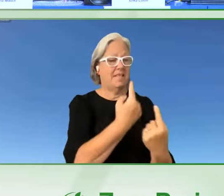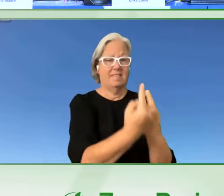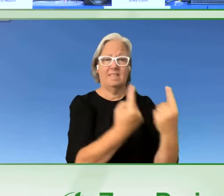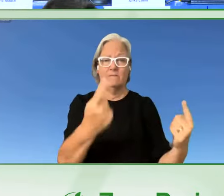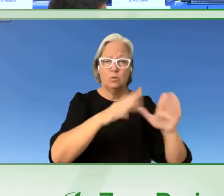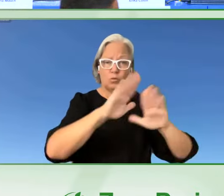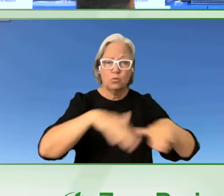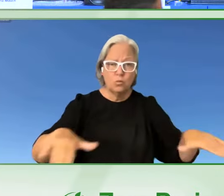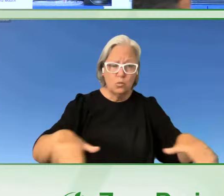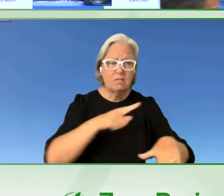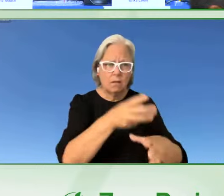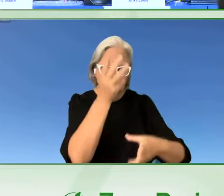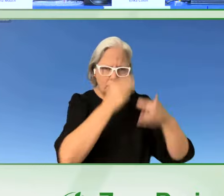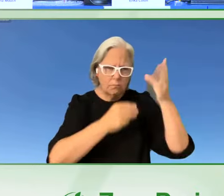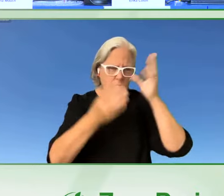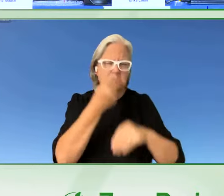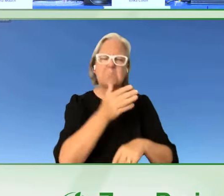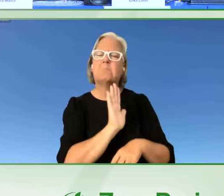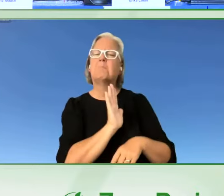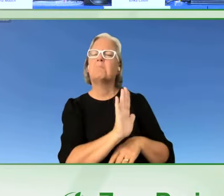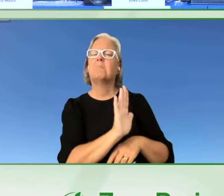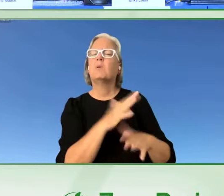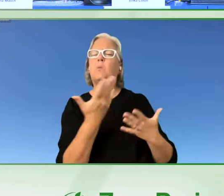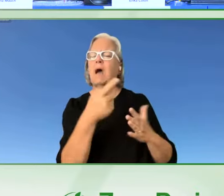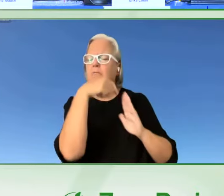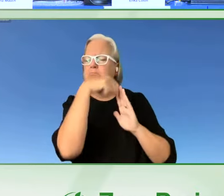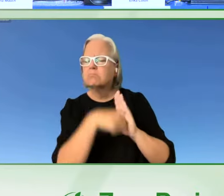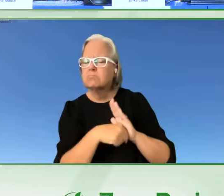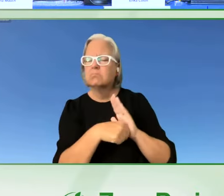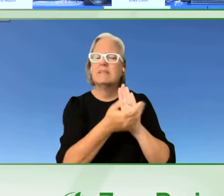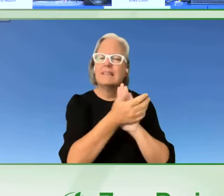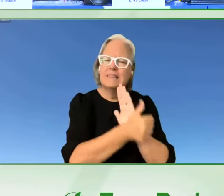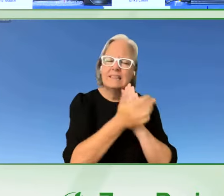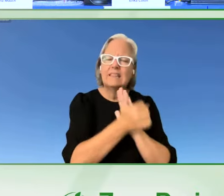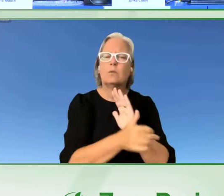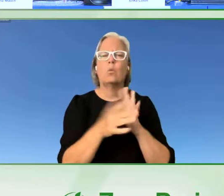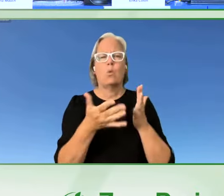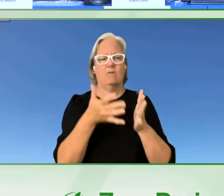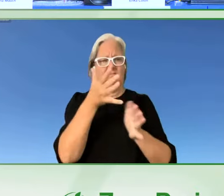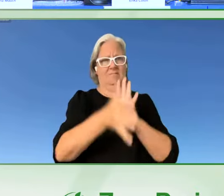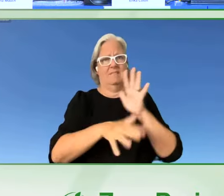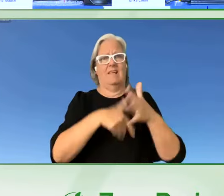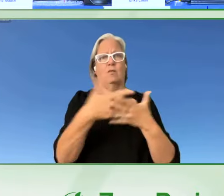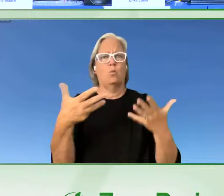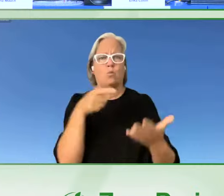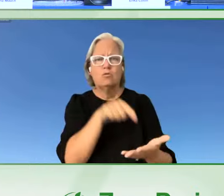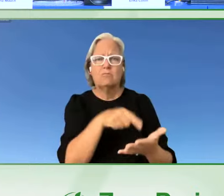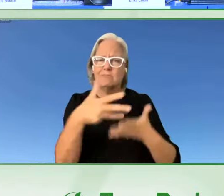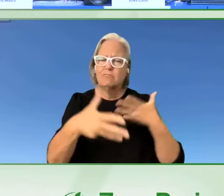mad. Afterward, they said, different, like me and kind.